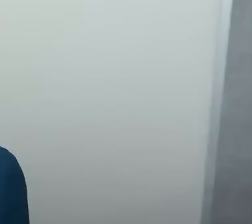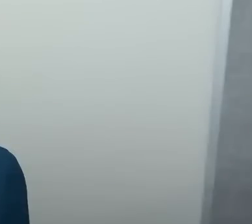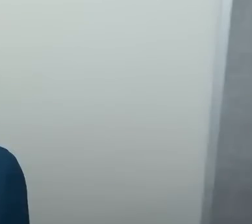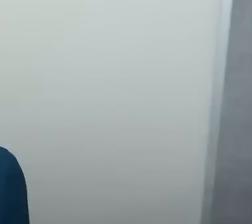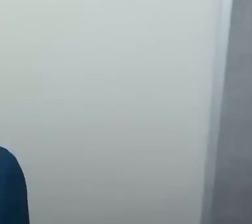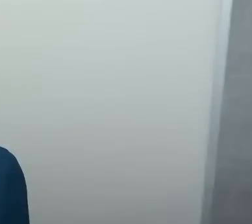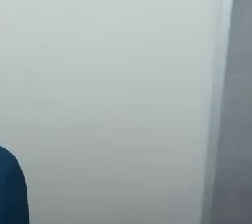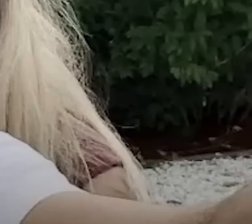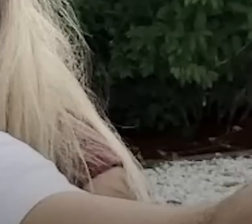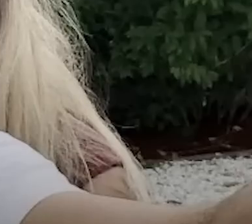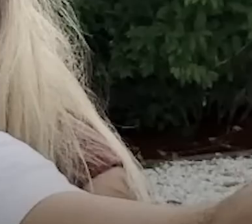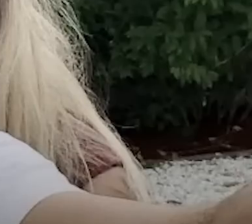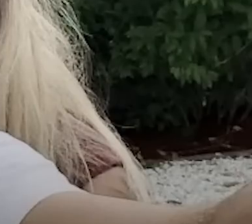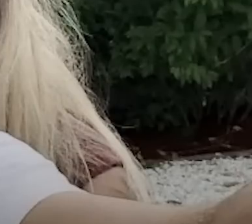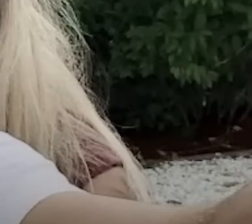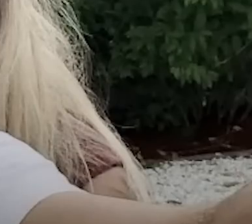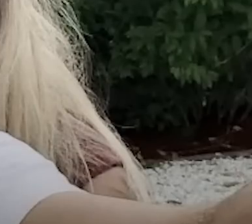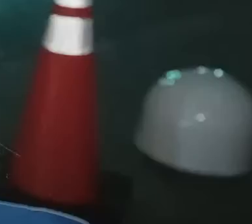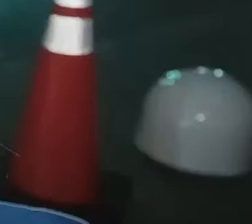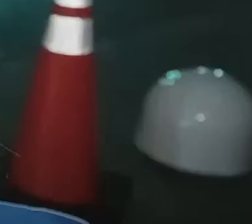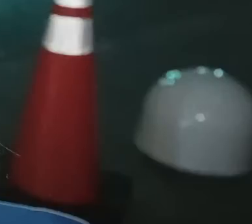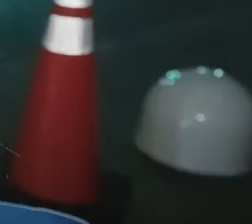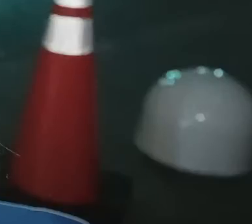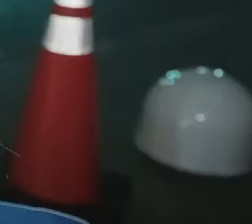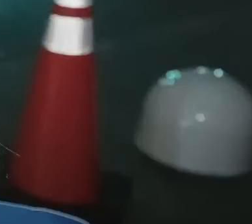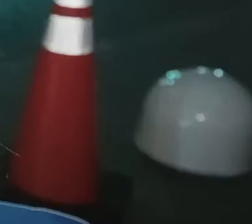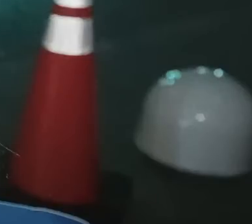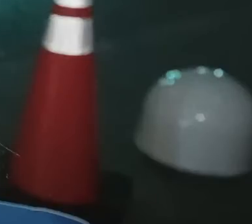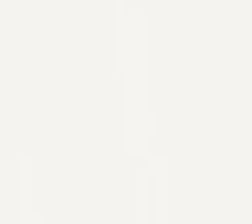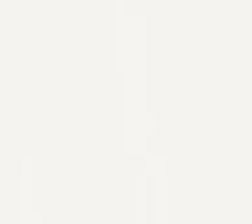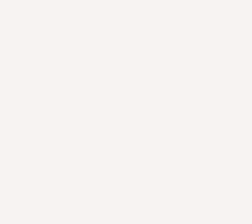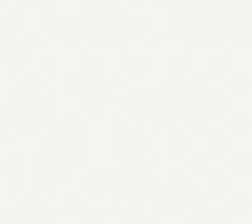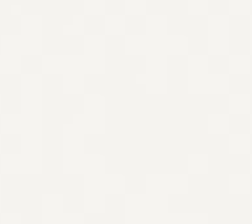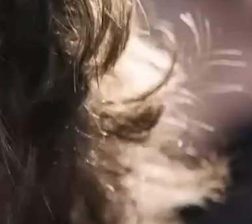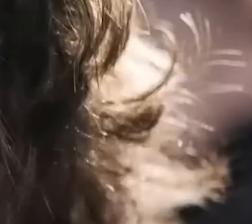WHO ARE WE? WE ARE THE ONES WHO STEP UP FOR EACH OTHER.